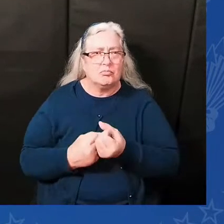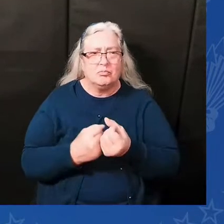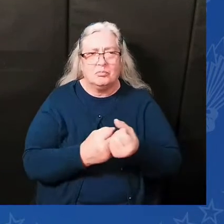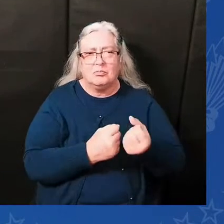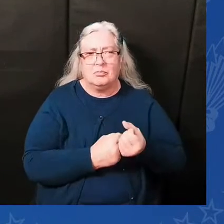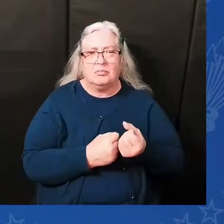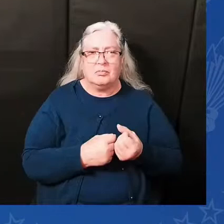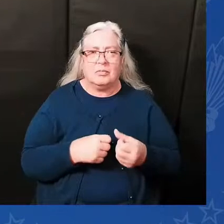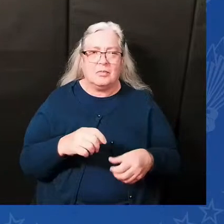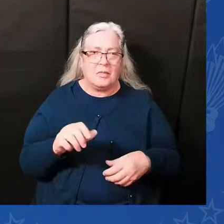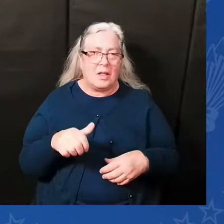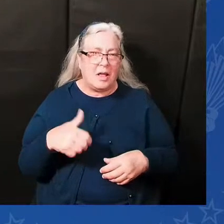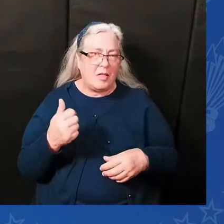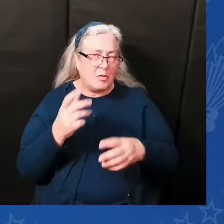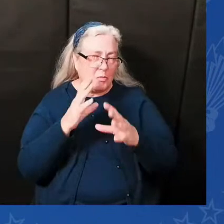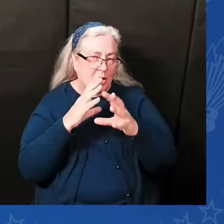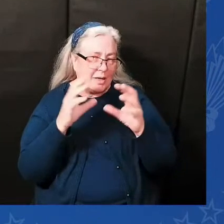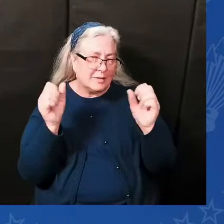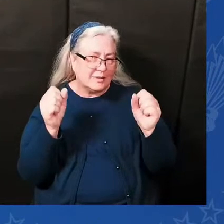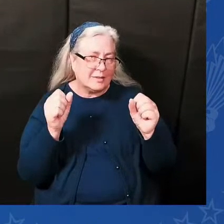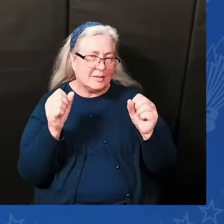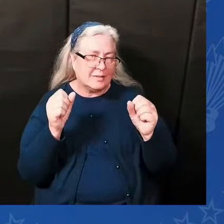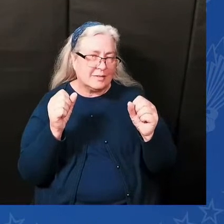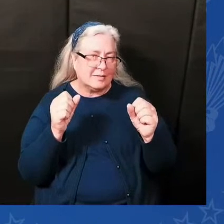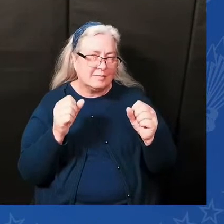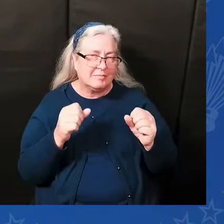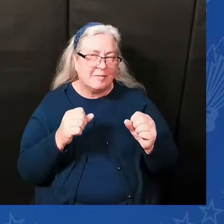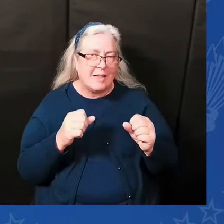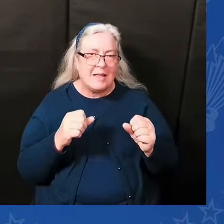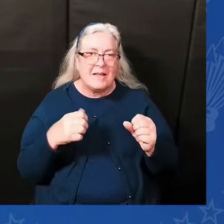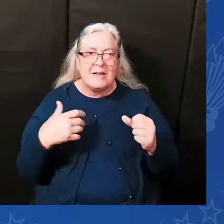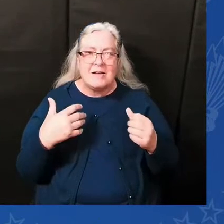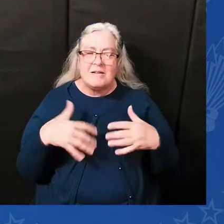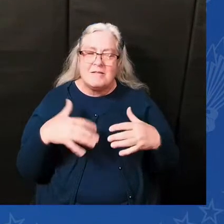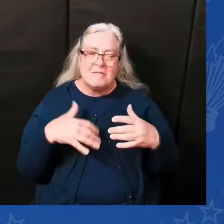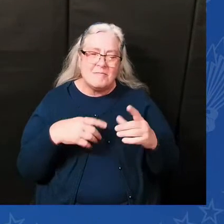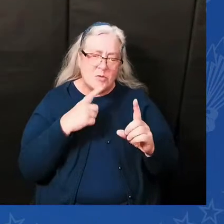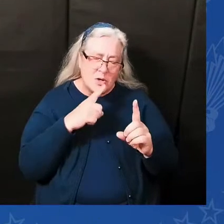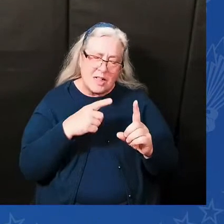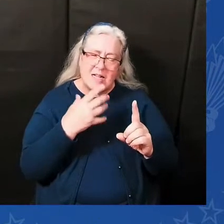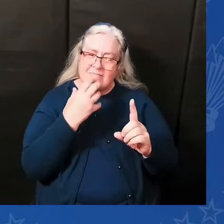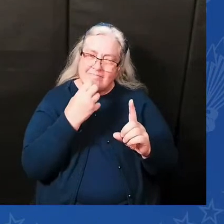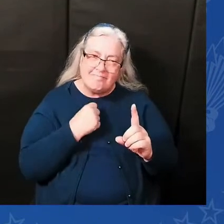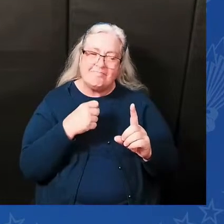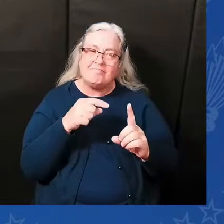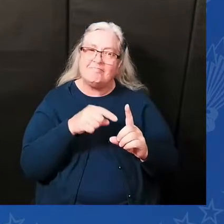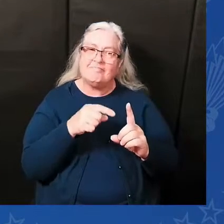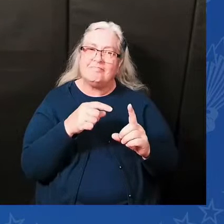with such an affinity and personal connection with us. President Joe Biden was a founding co-chair